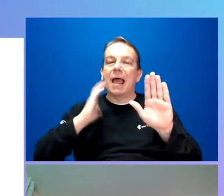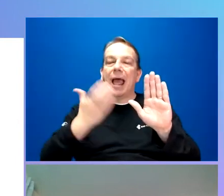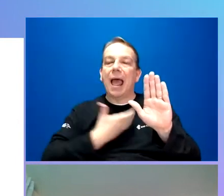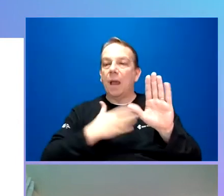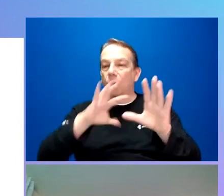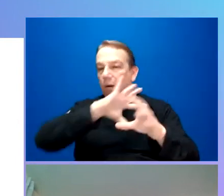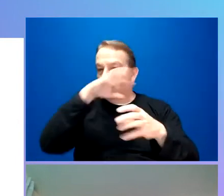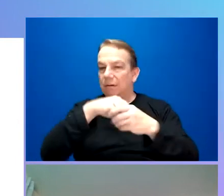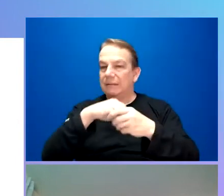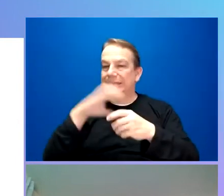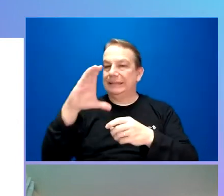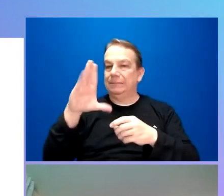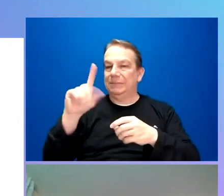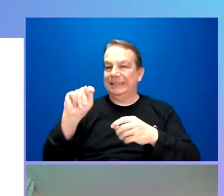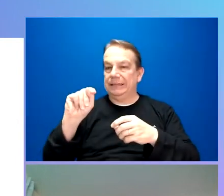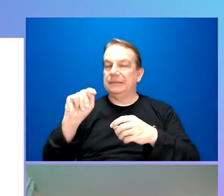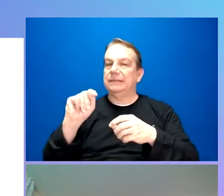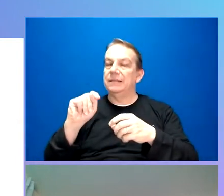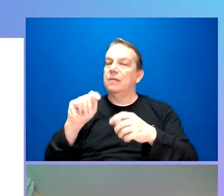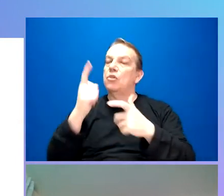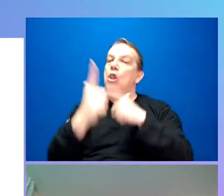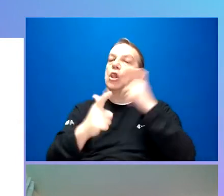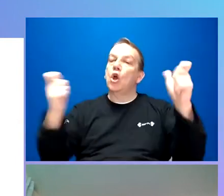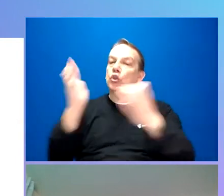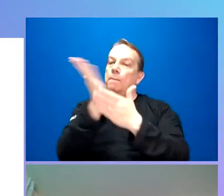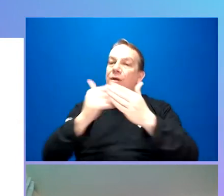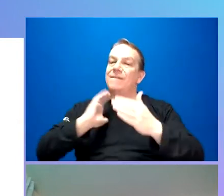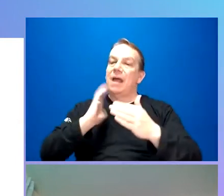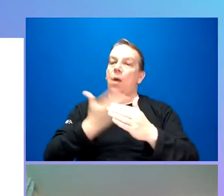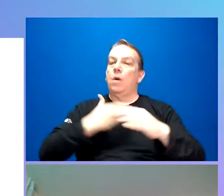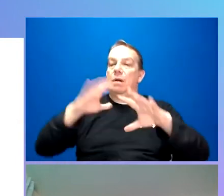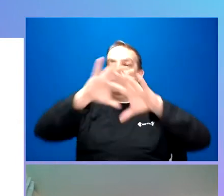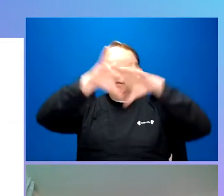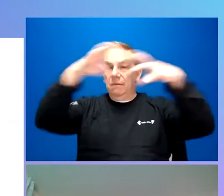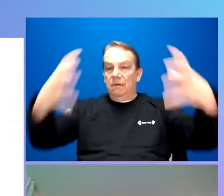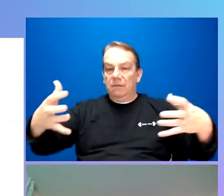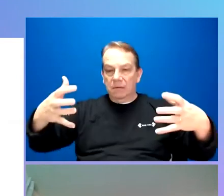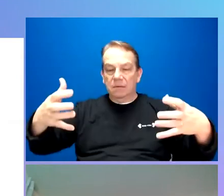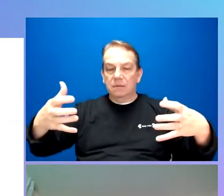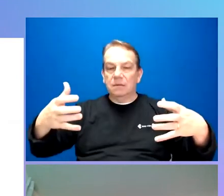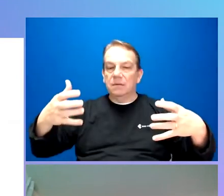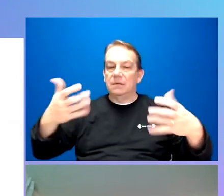toward, um, you know, building